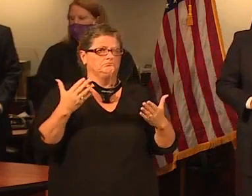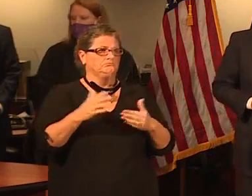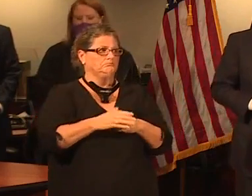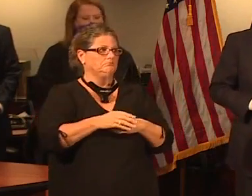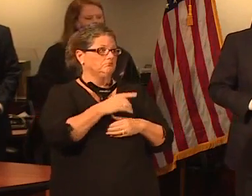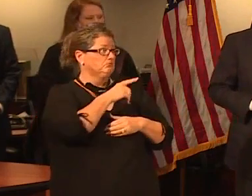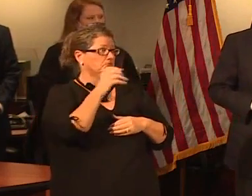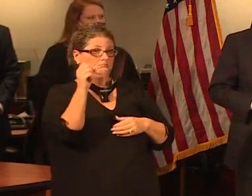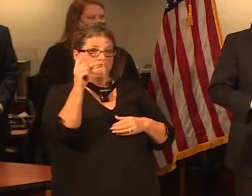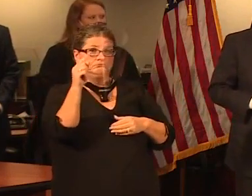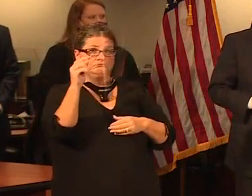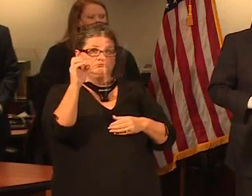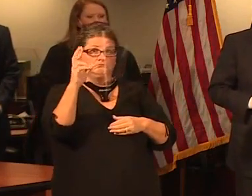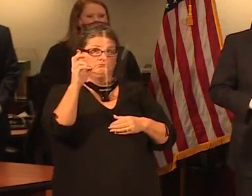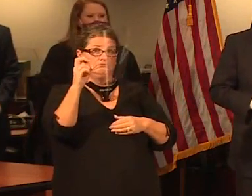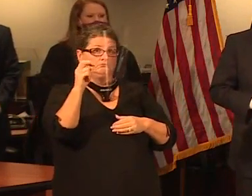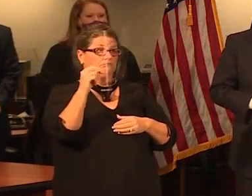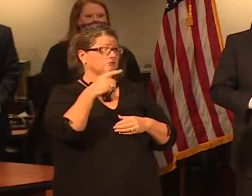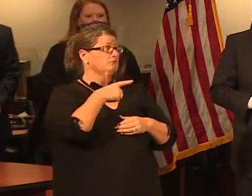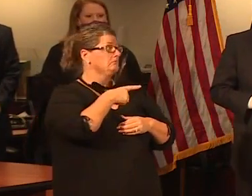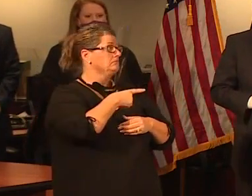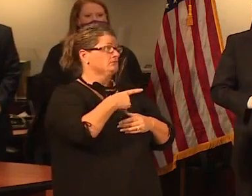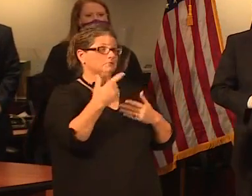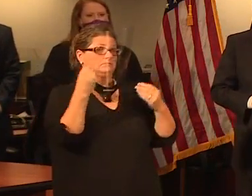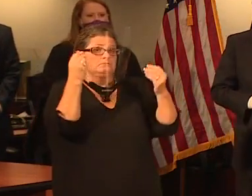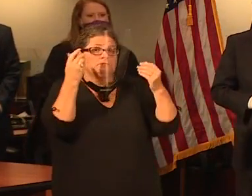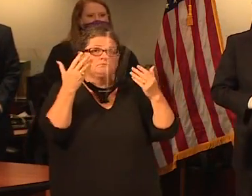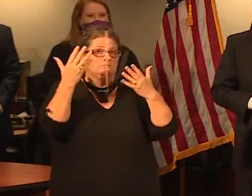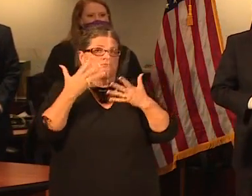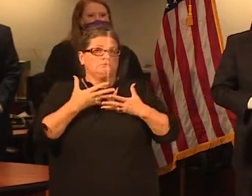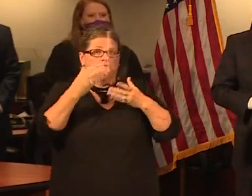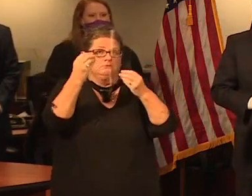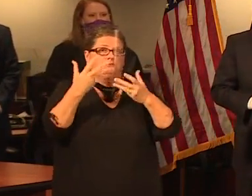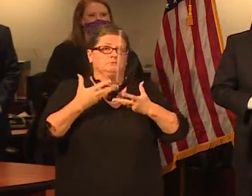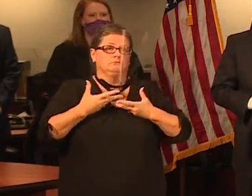HAVE THEY GIVEN INDICATION OF WHEN IT WHICH BE AVAILABLE? NOT THAT I KNOW OF. STEVEN?